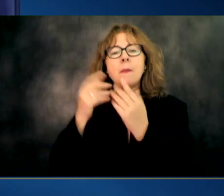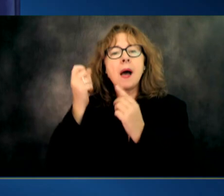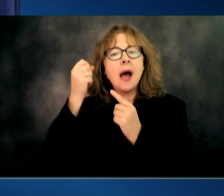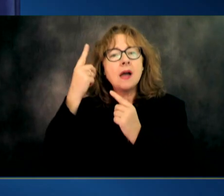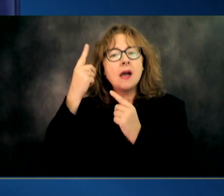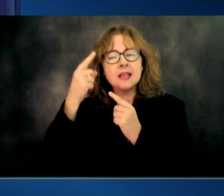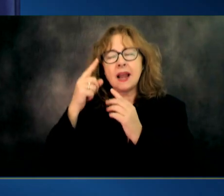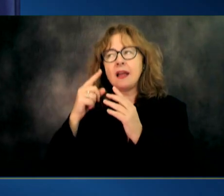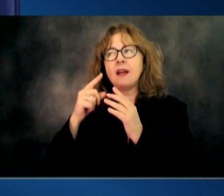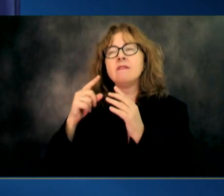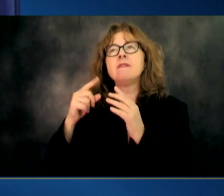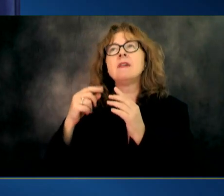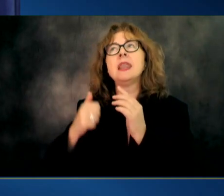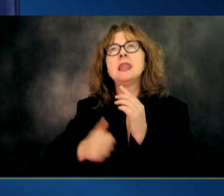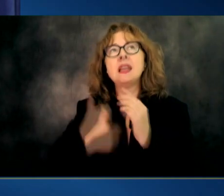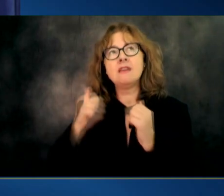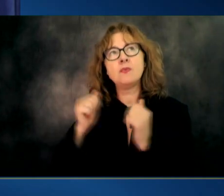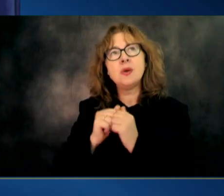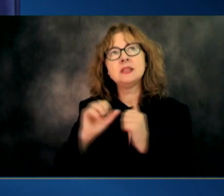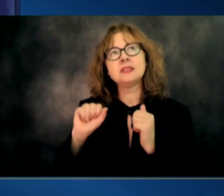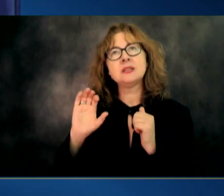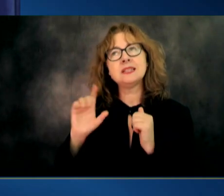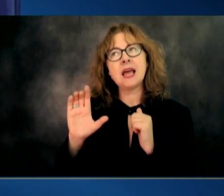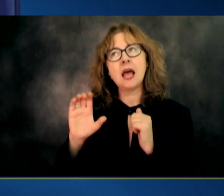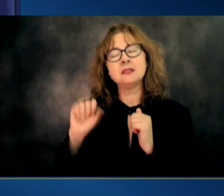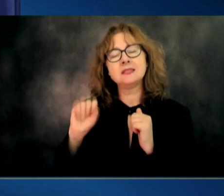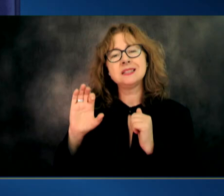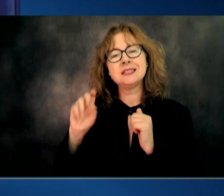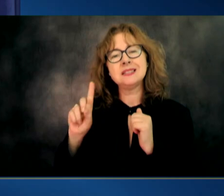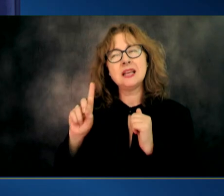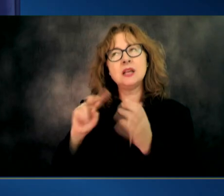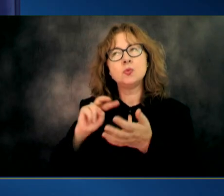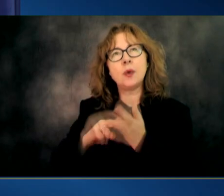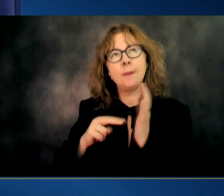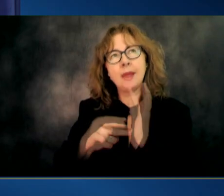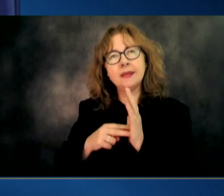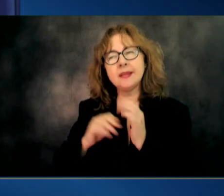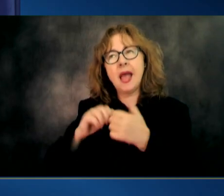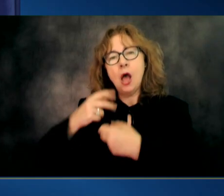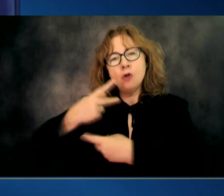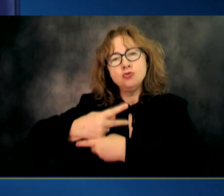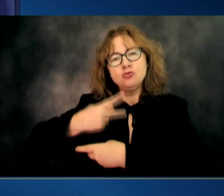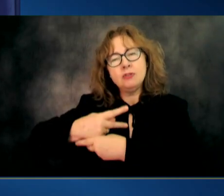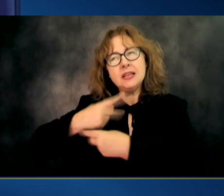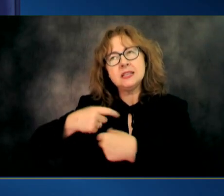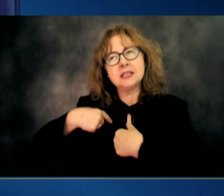be living with a sickle -- with sickle cell, what means to treat a person with sickle cell. And so,